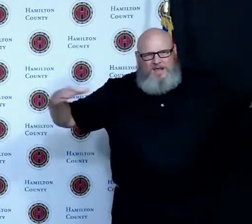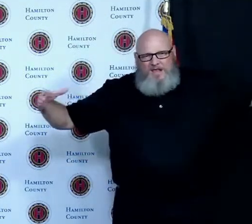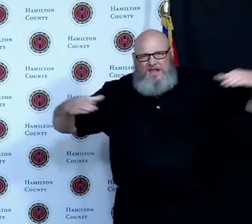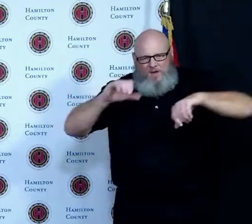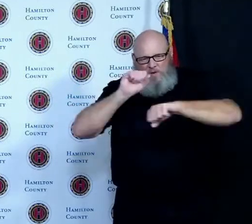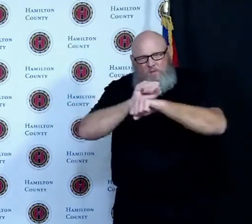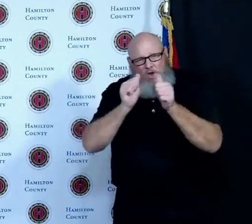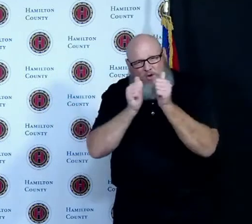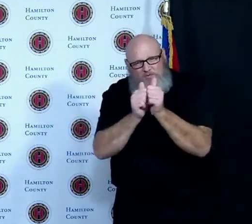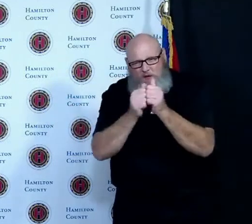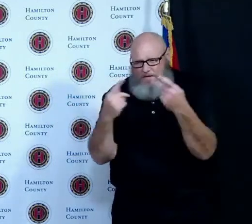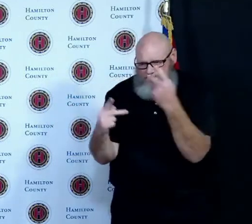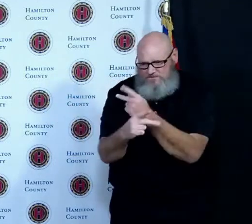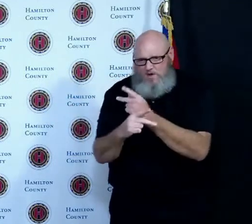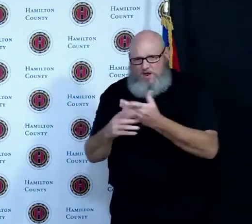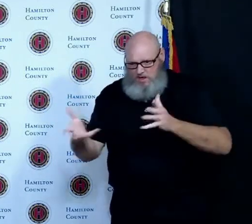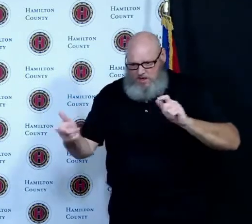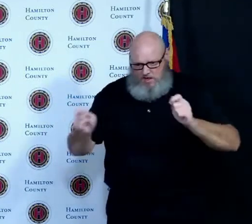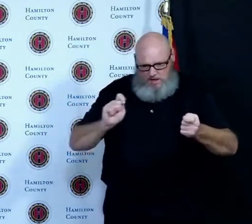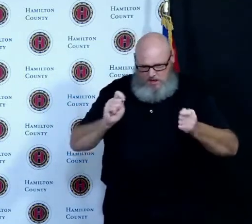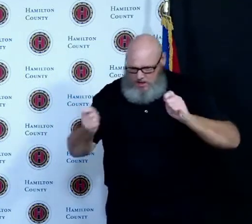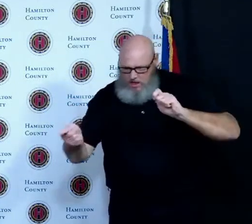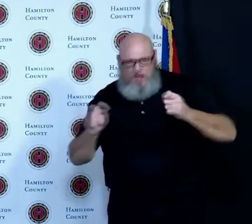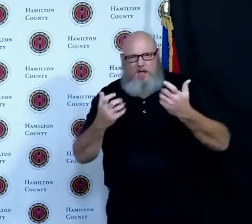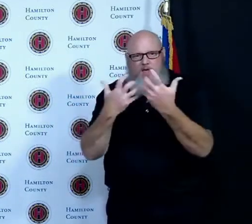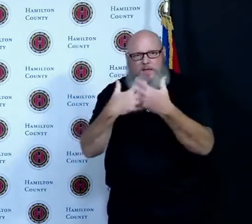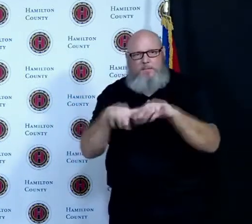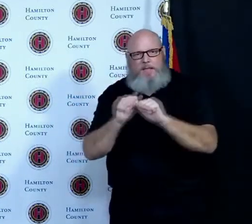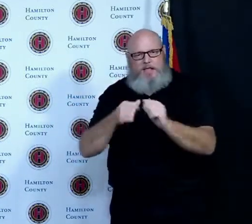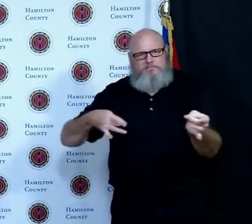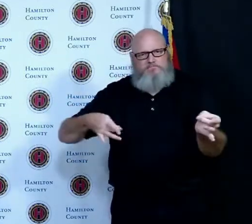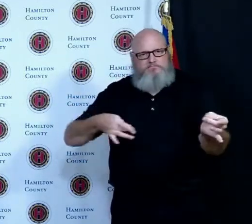and get this thing distributed as widely as possible in Hamilton County so with that Bridget